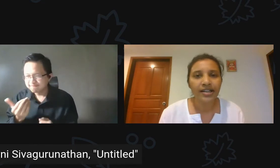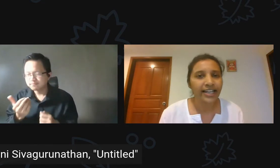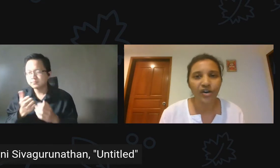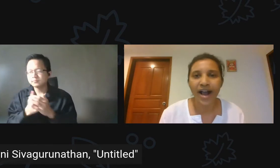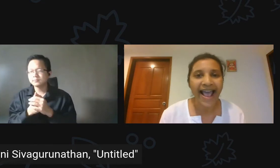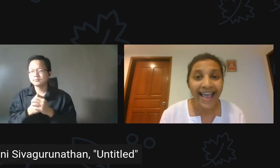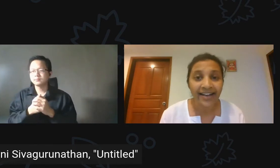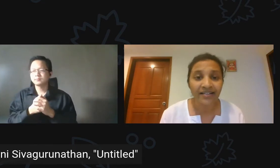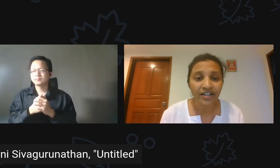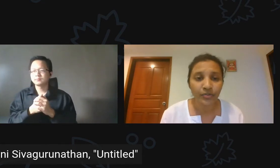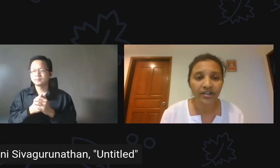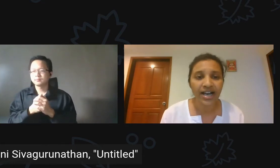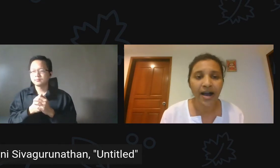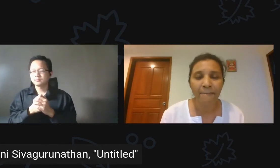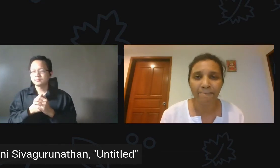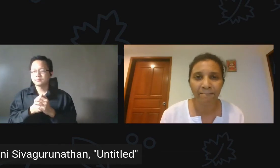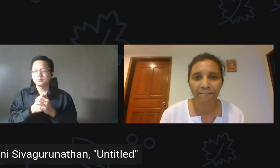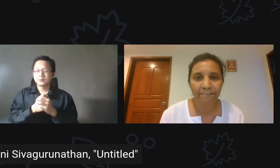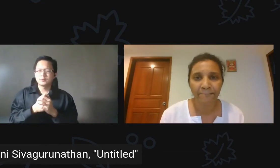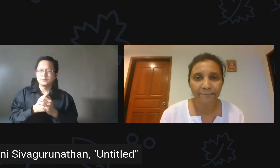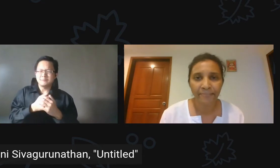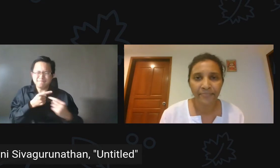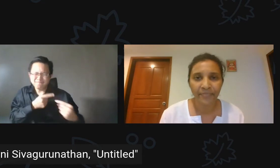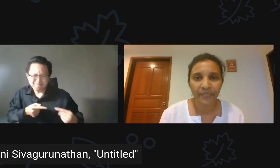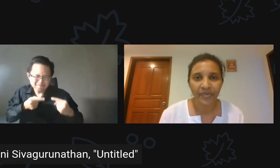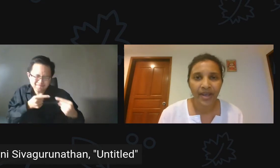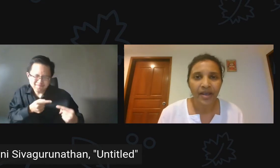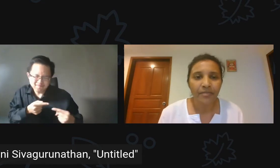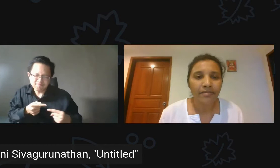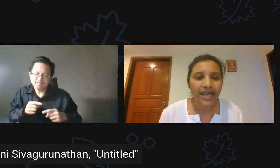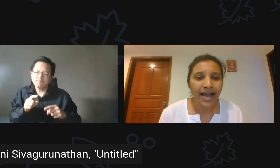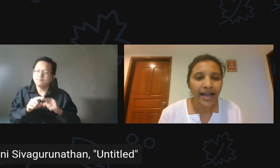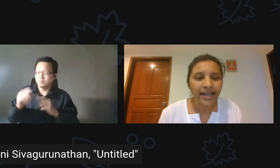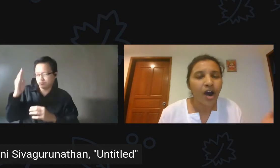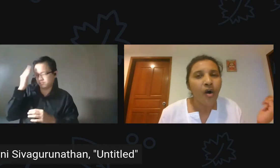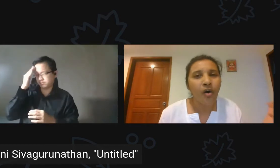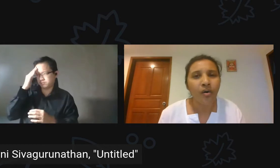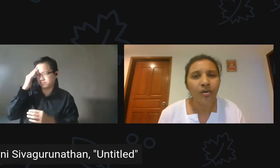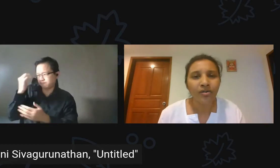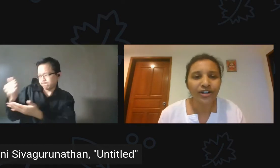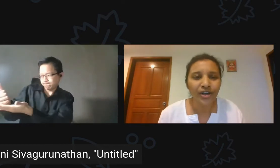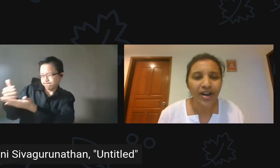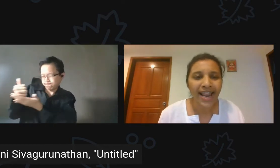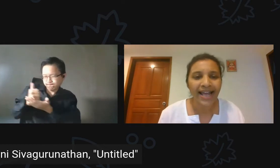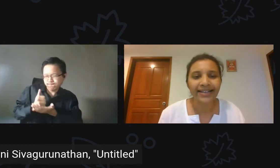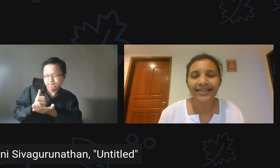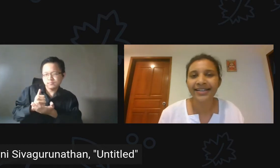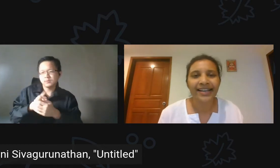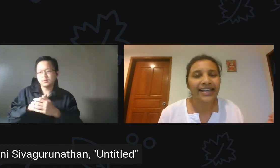that your hands will come. May I hold your light